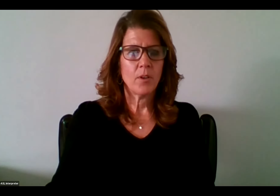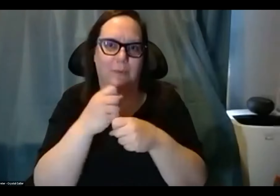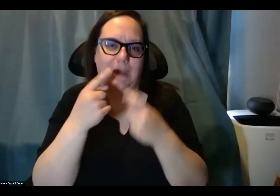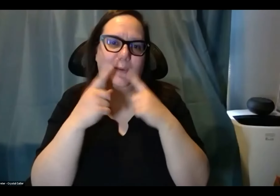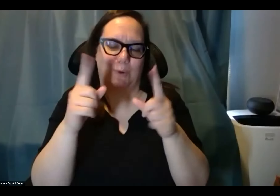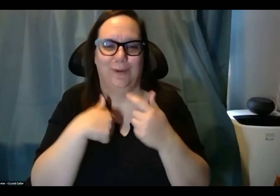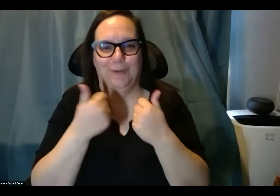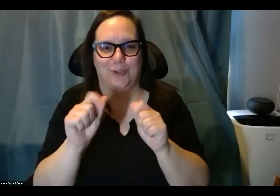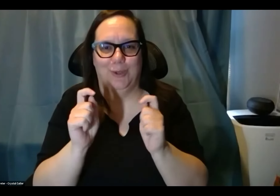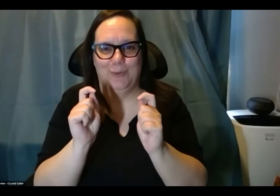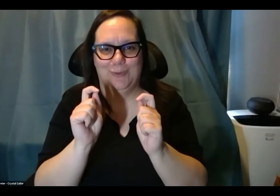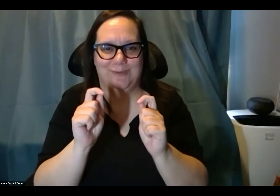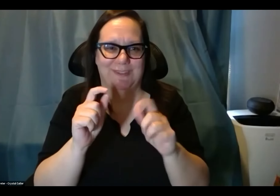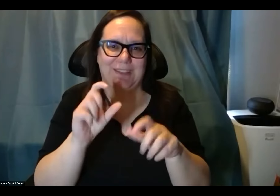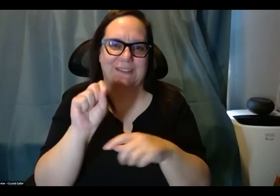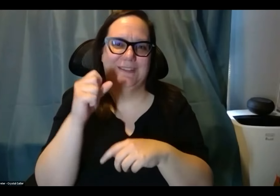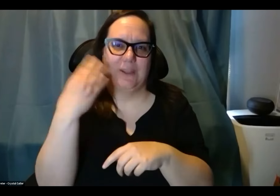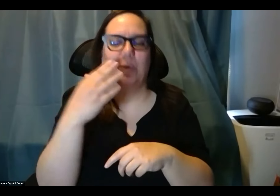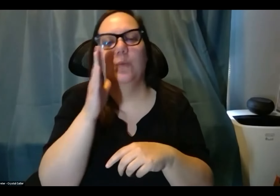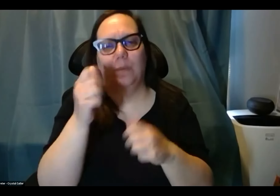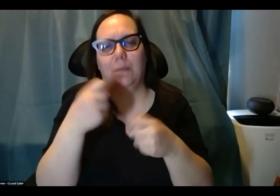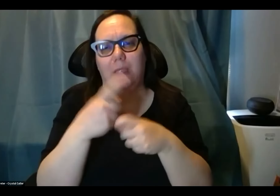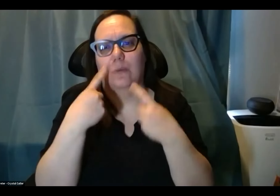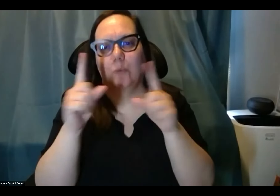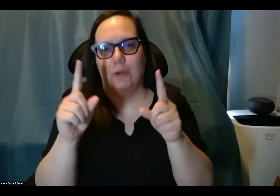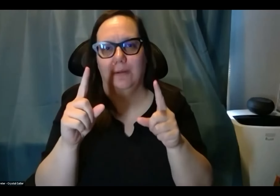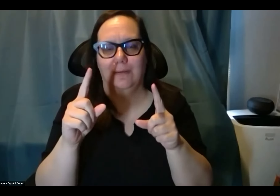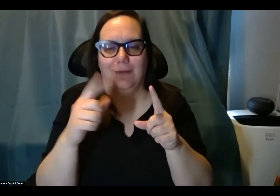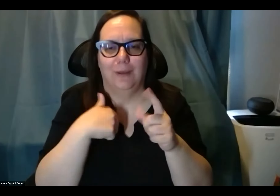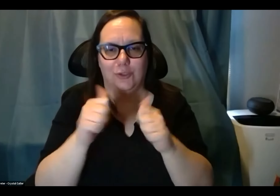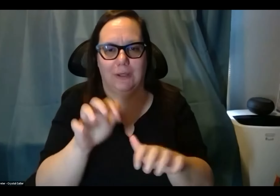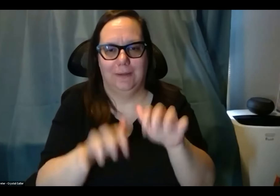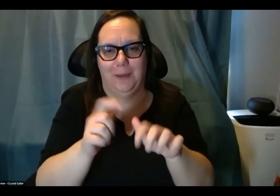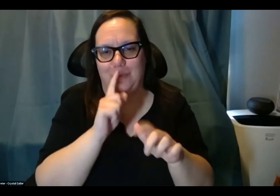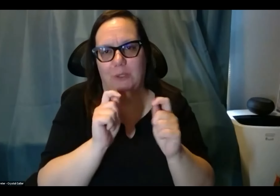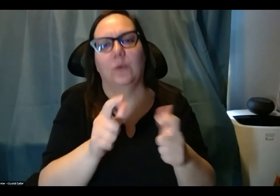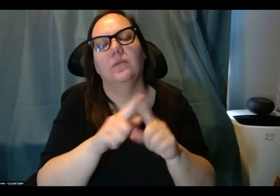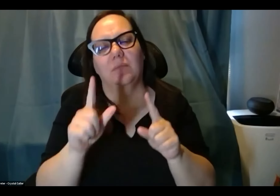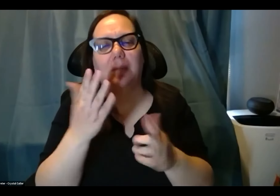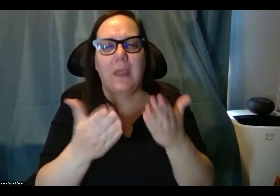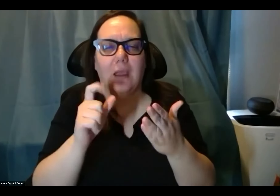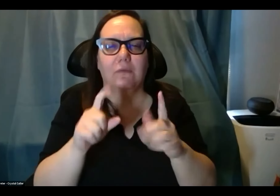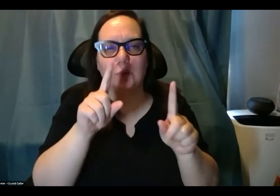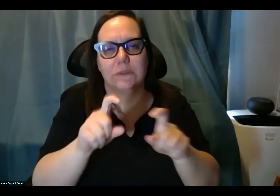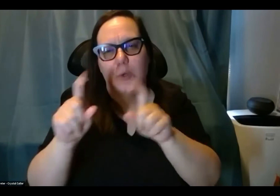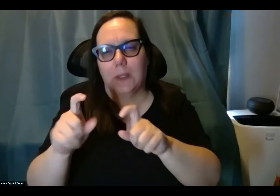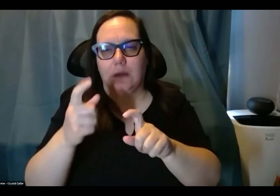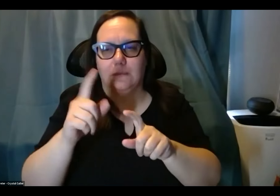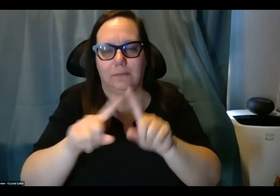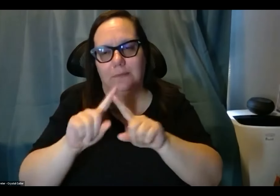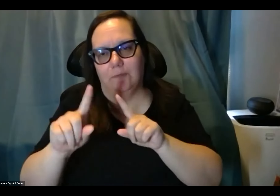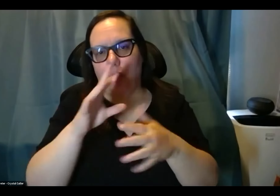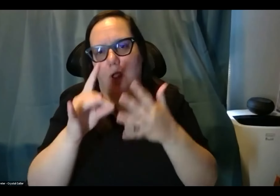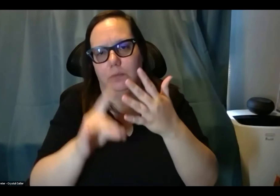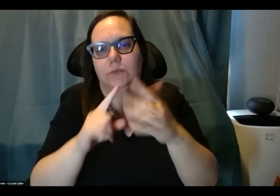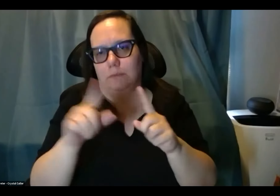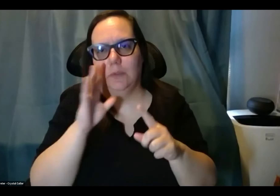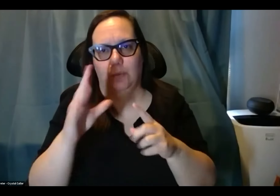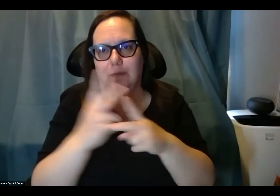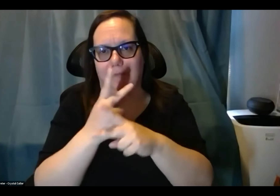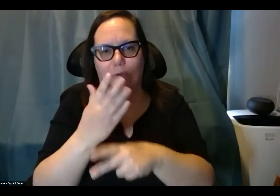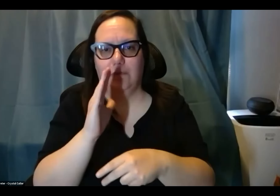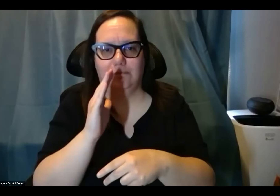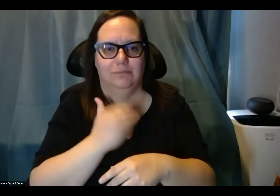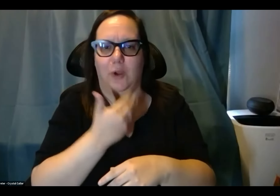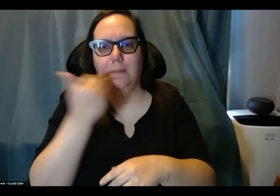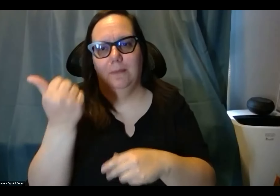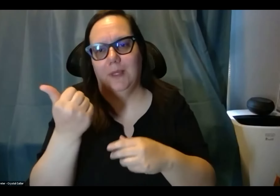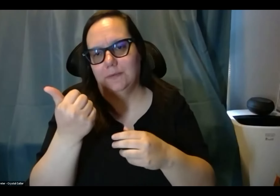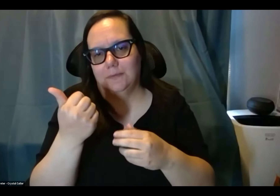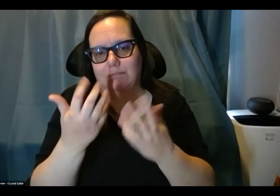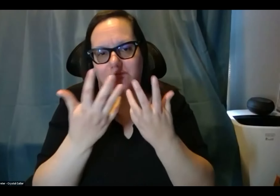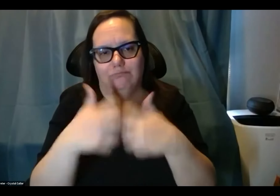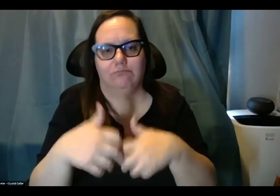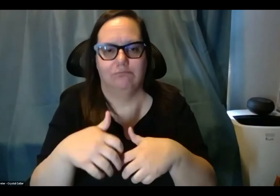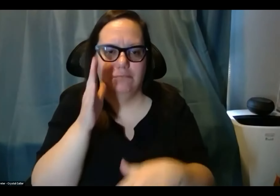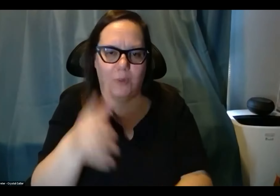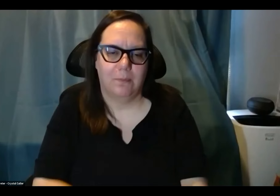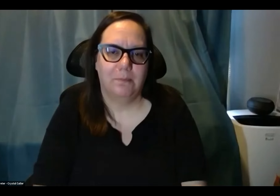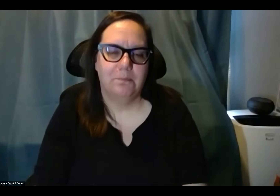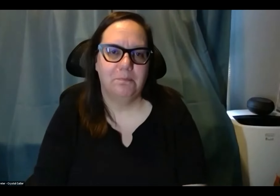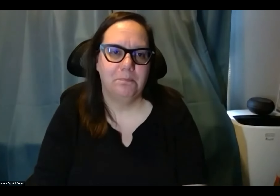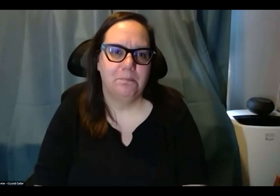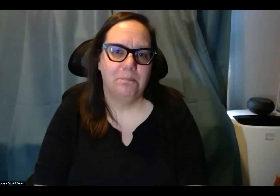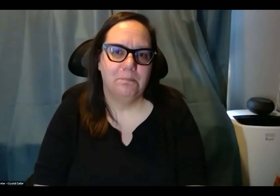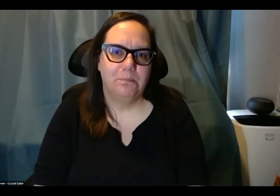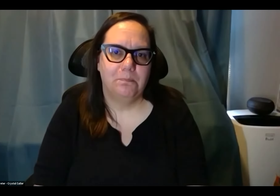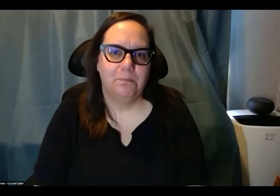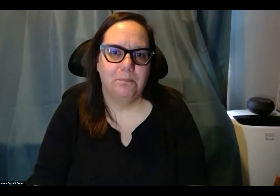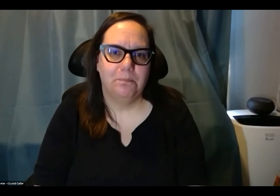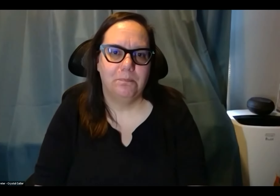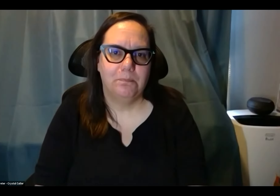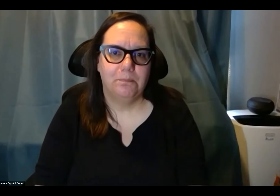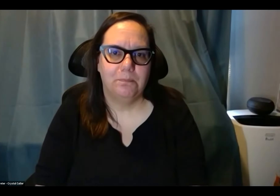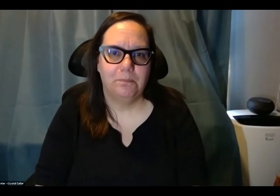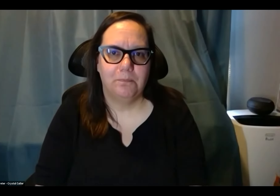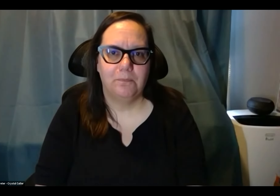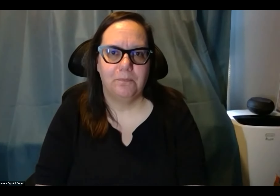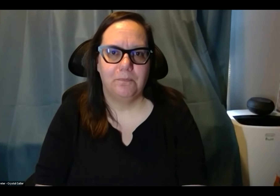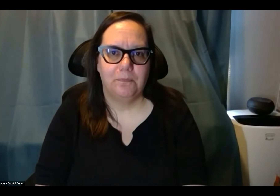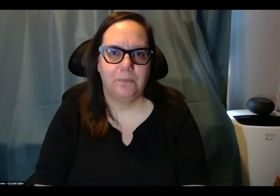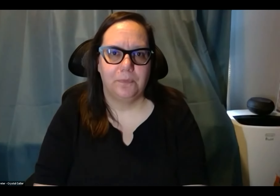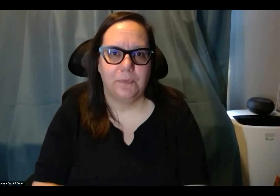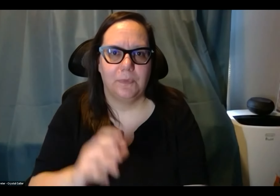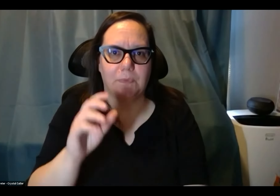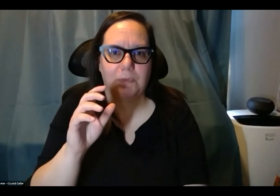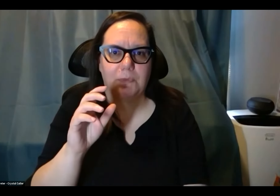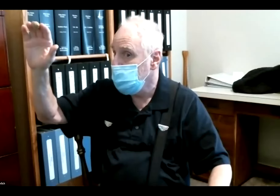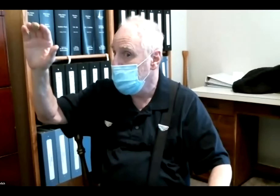Sarah: We might have to experiment a little but we will do our best to make it work.